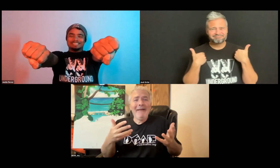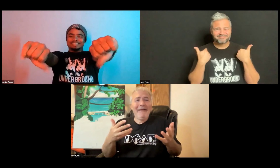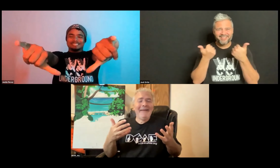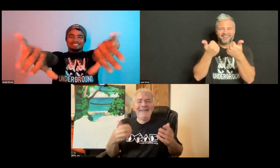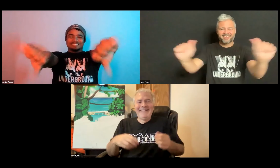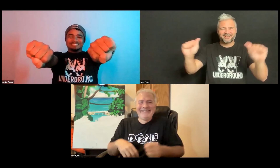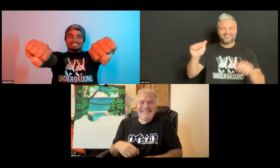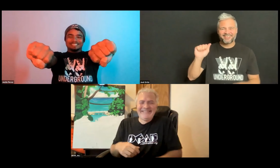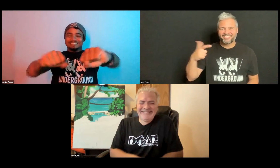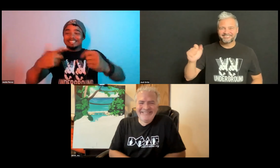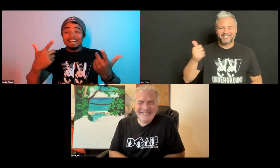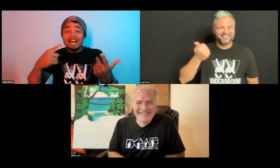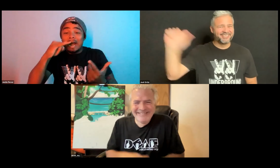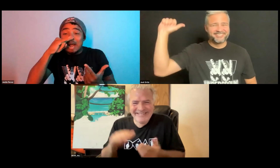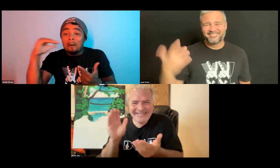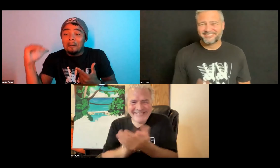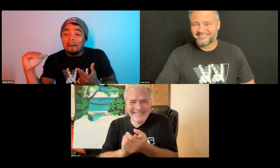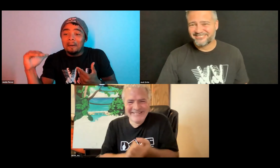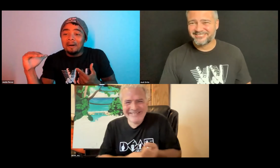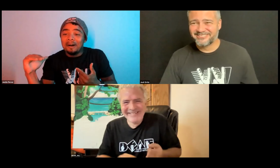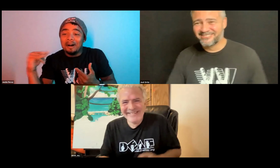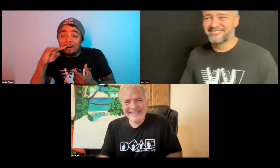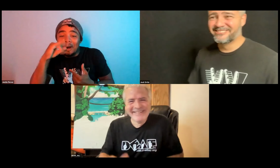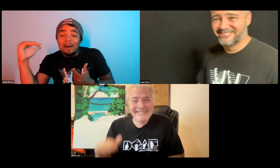Definitely! >> JUSTIN PEREZ: Oh, of course!